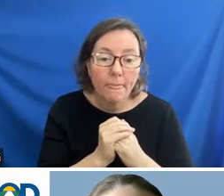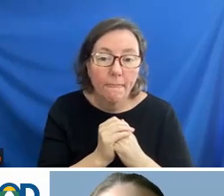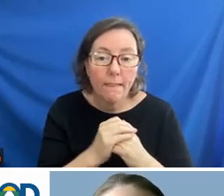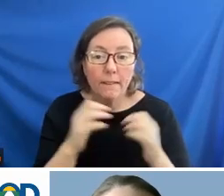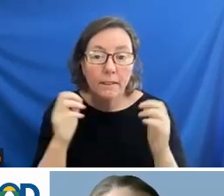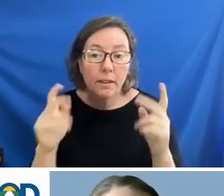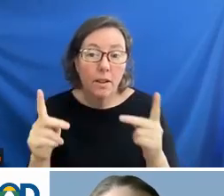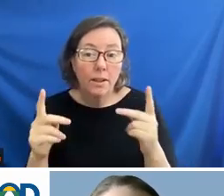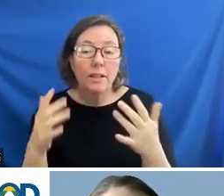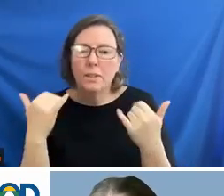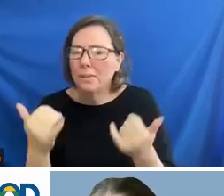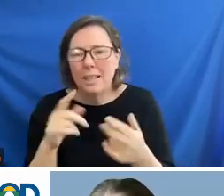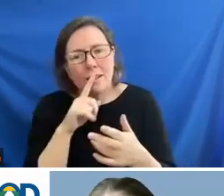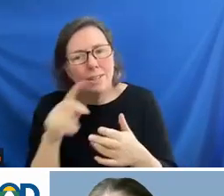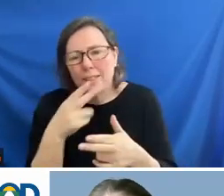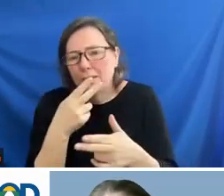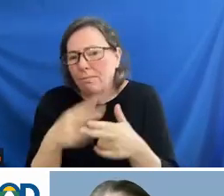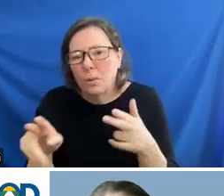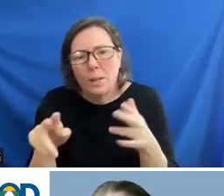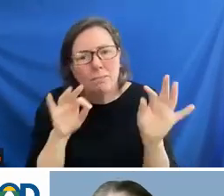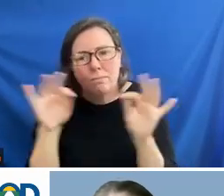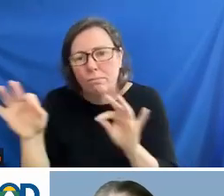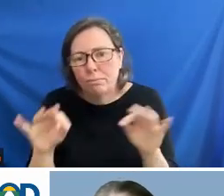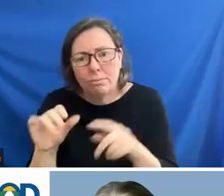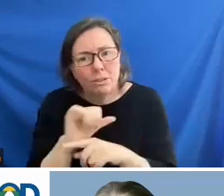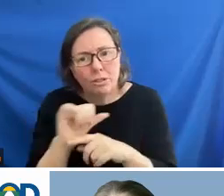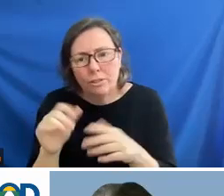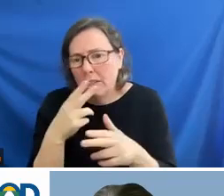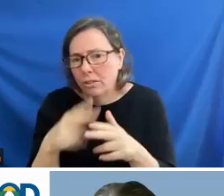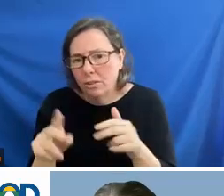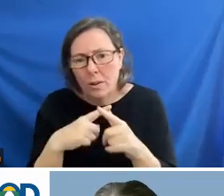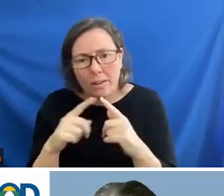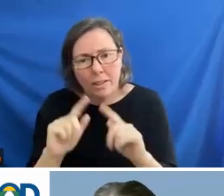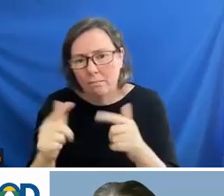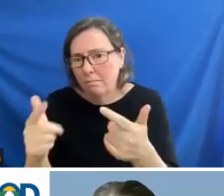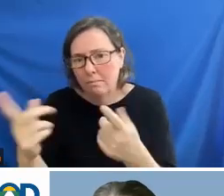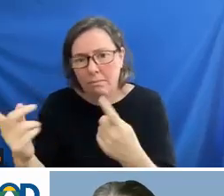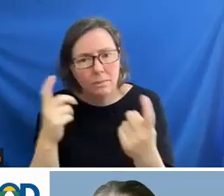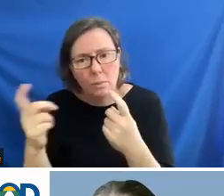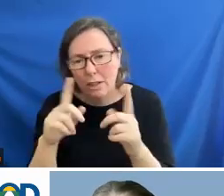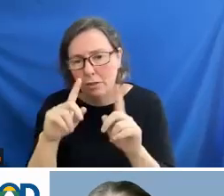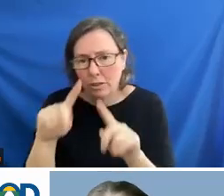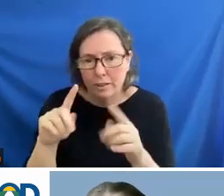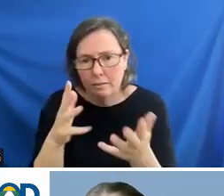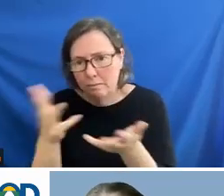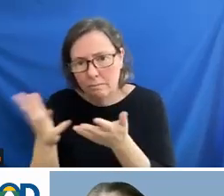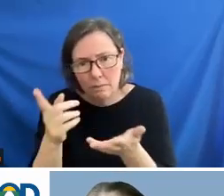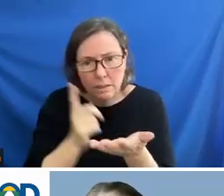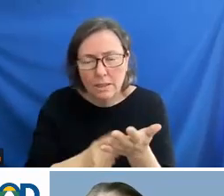So we've got a pretty quick training today. And then I have plenty of time to kind of dig into questions because I think that